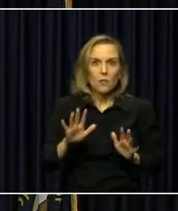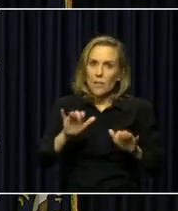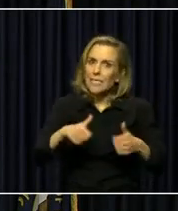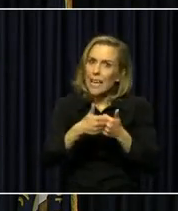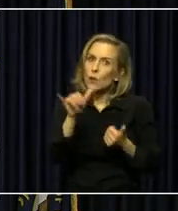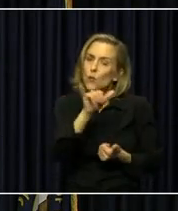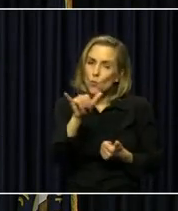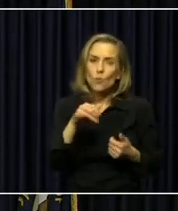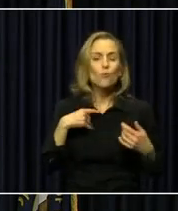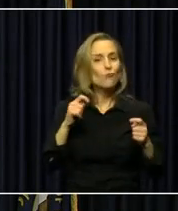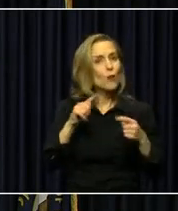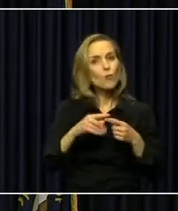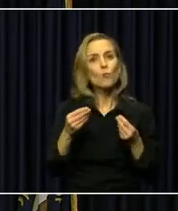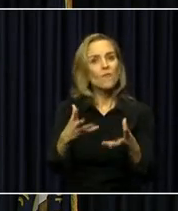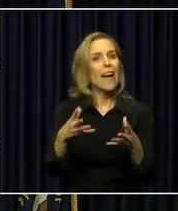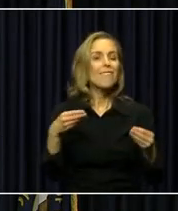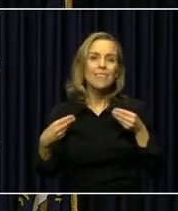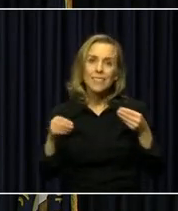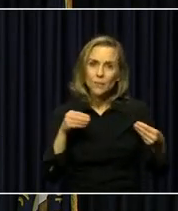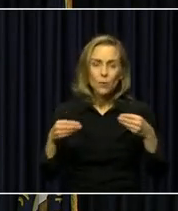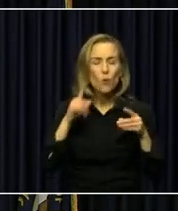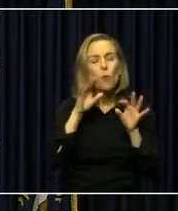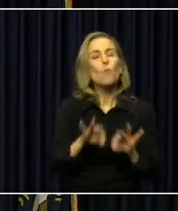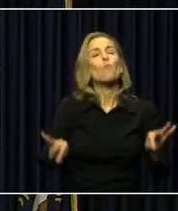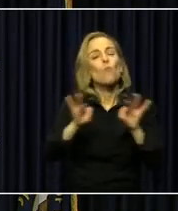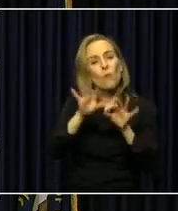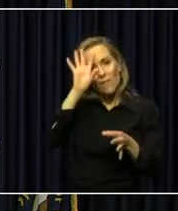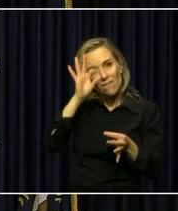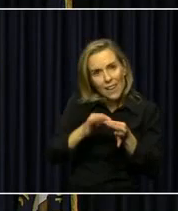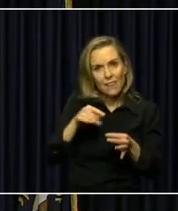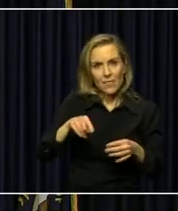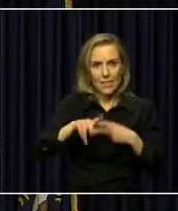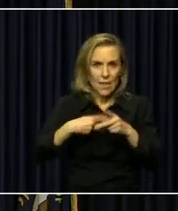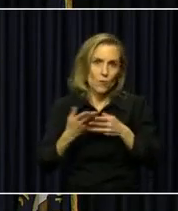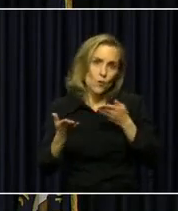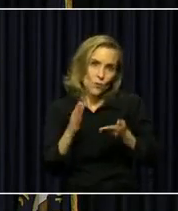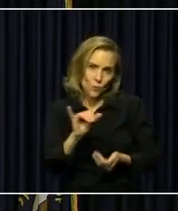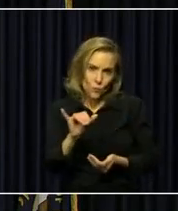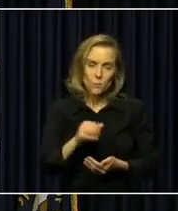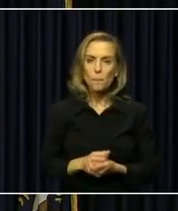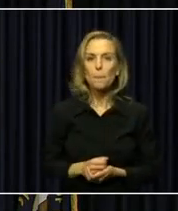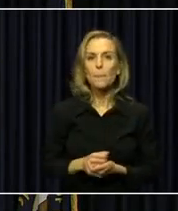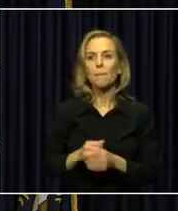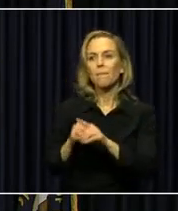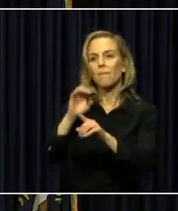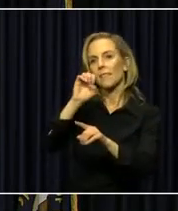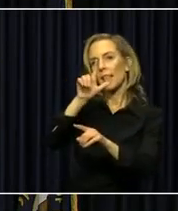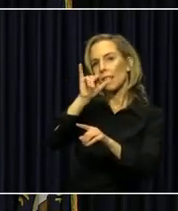COMPETE WITH OTHER STATES AND THE FEDERAL GOVERNMENT TO GET THE SWABS? THE QUESTION IS ON TESTING,